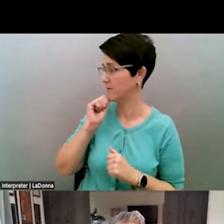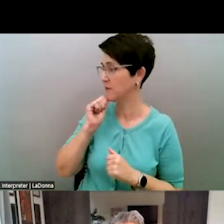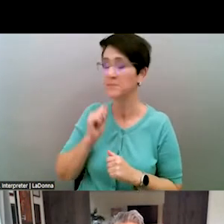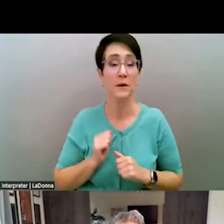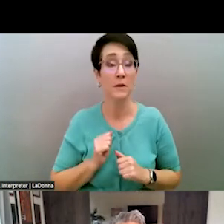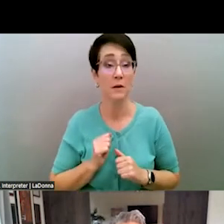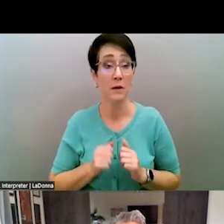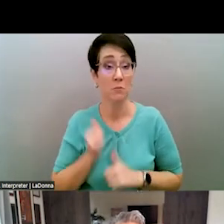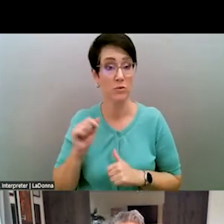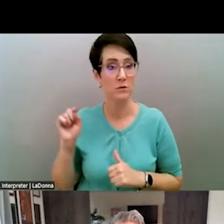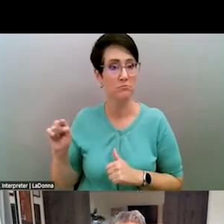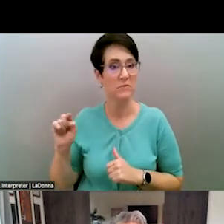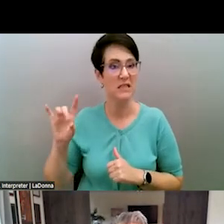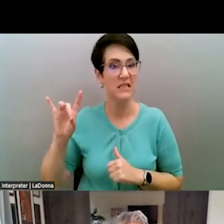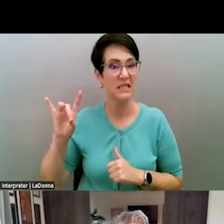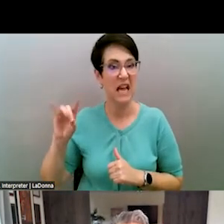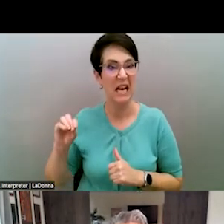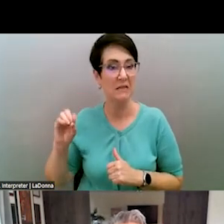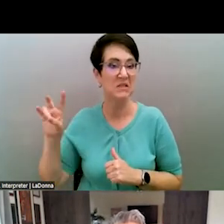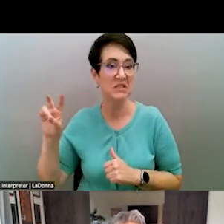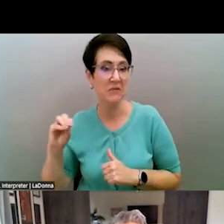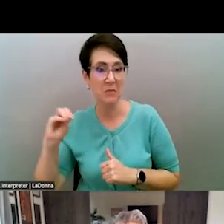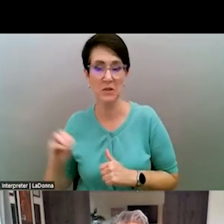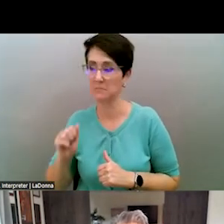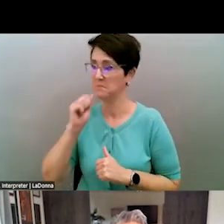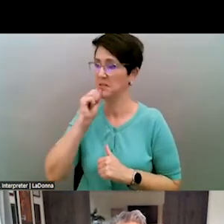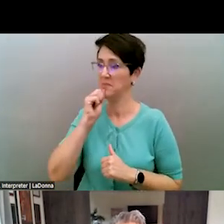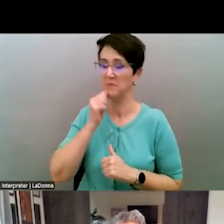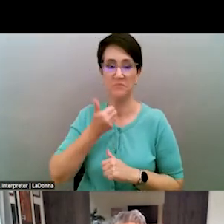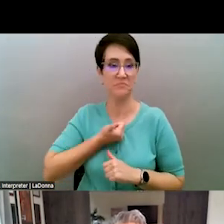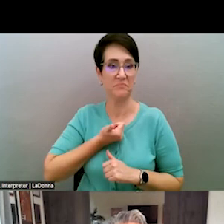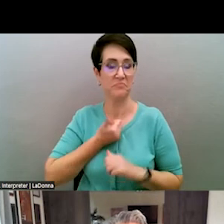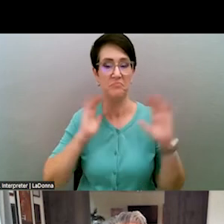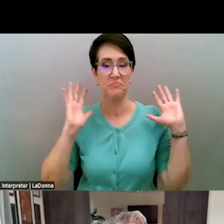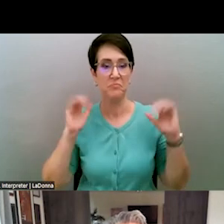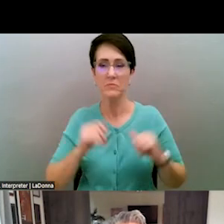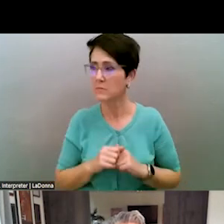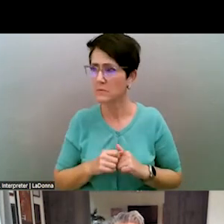WOULD RATHER KEEP IT TO THEMSELVES? WHY, WE ASK WHY? THE STIGMA. PEOPLE ARE GOING TO LOOK AT THEM.